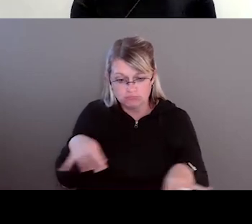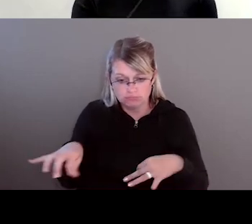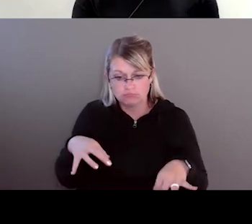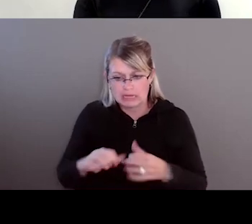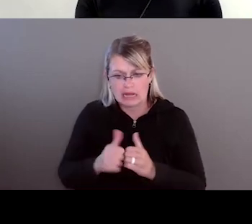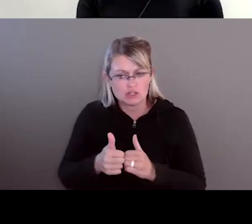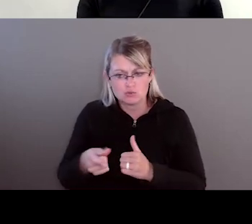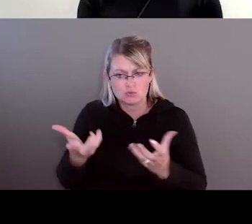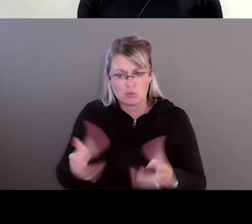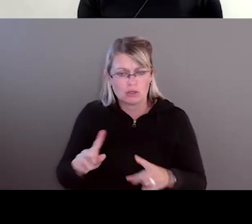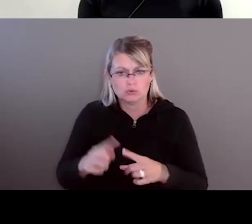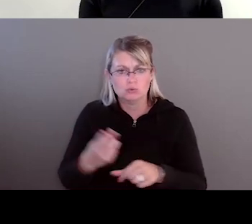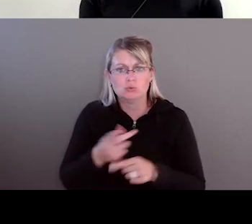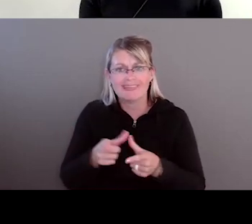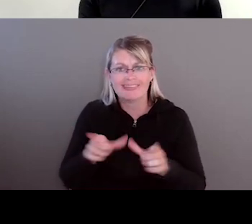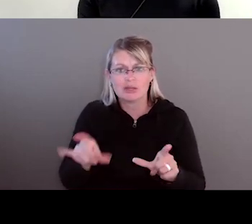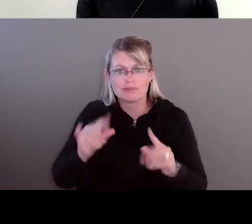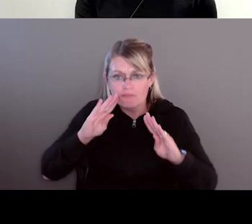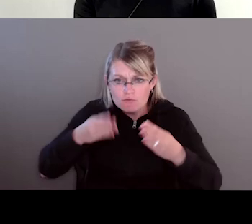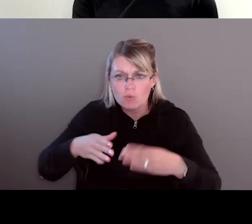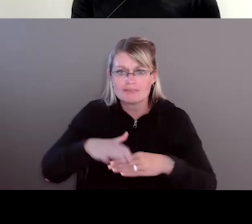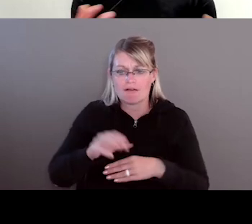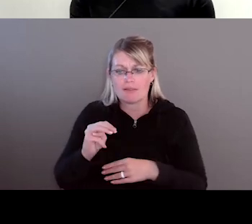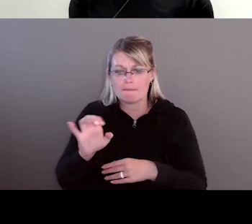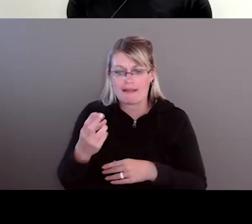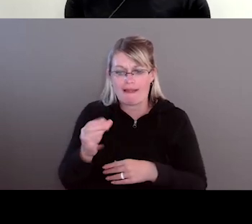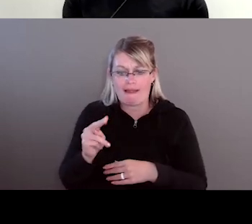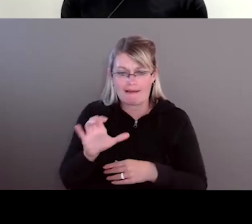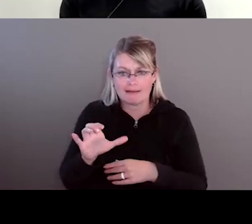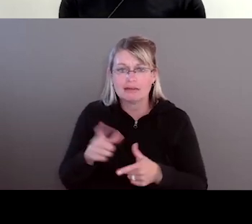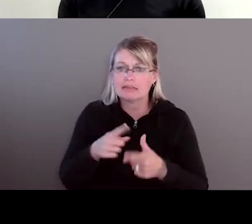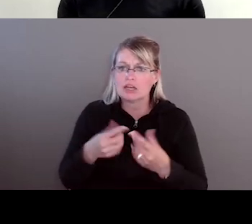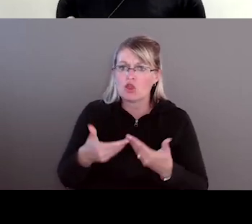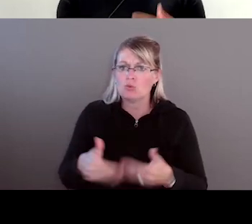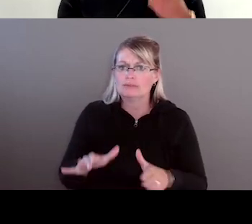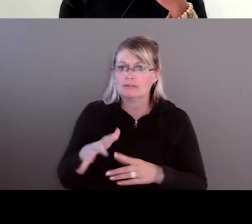want to use language that focuses on a mechanic because it loses the context. Then someone in